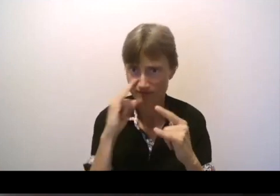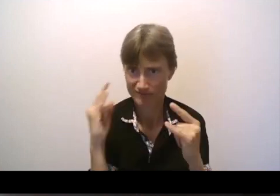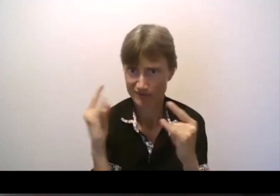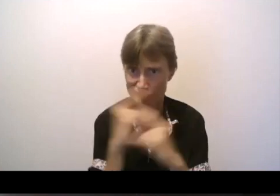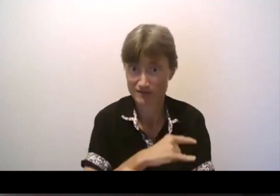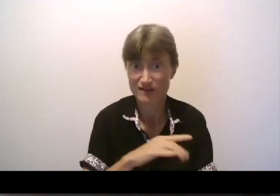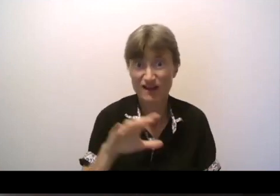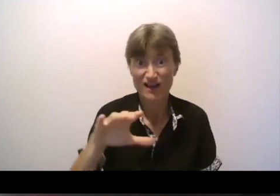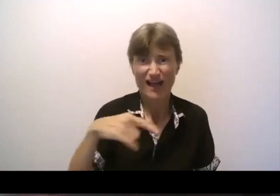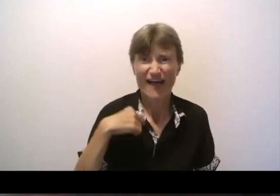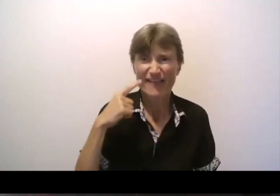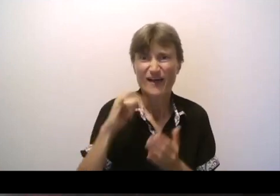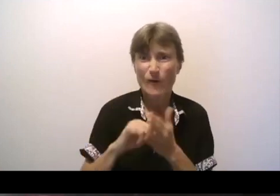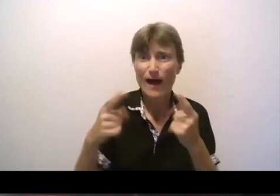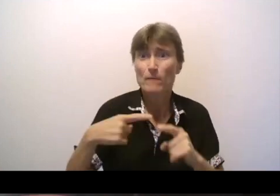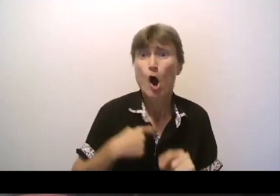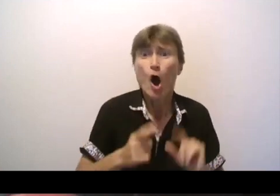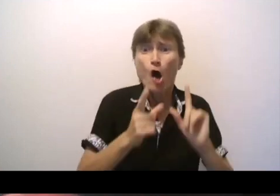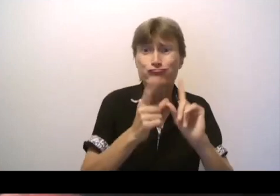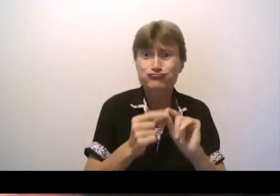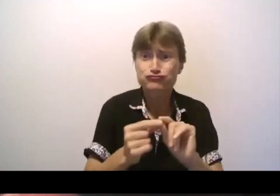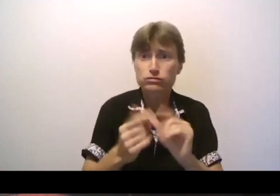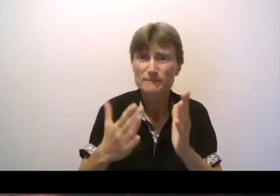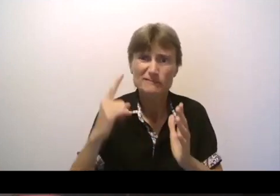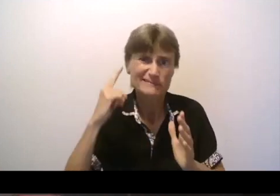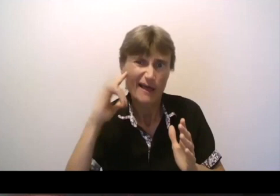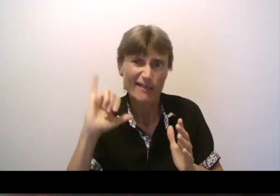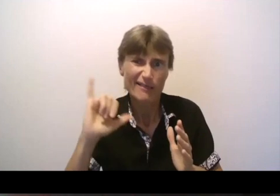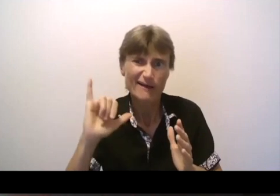and i'll just talk directly to you matt as we go along to have you kind of